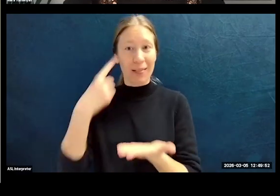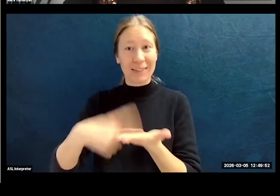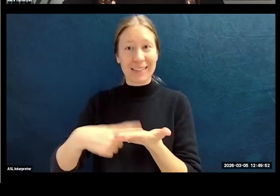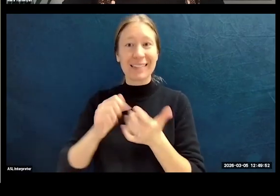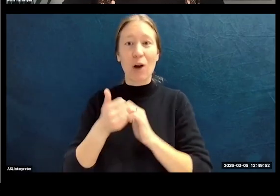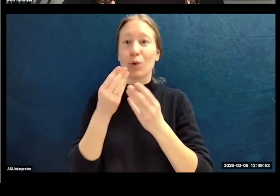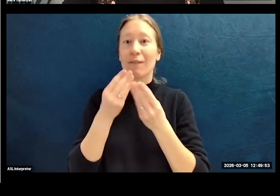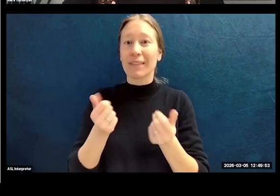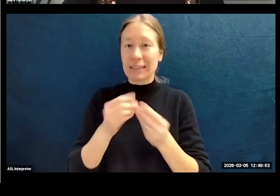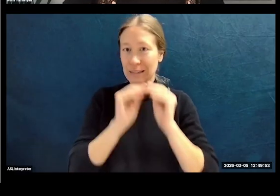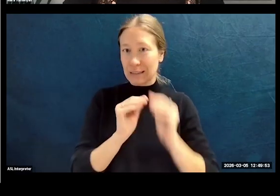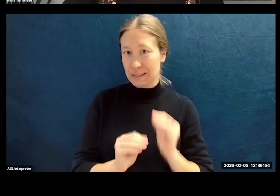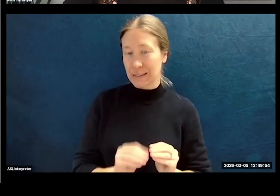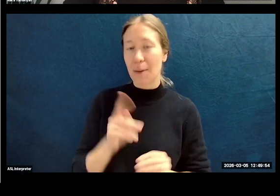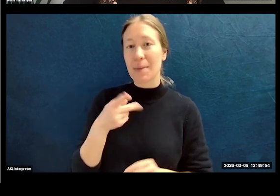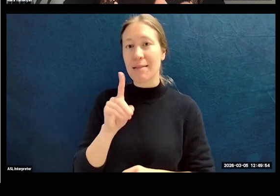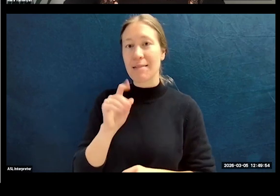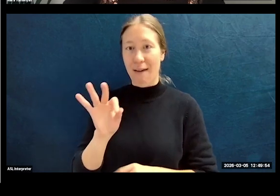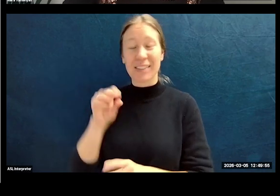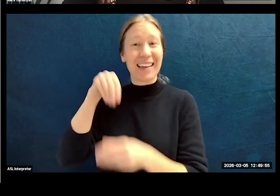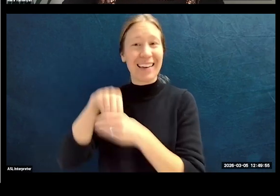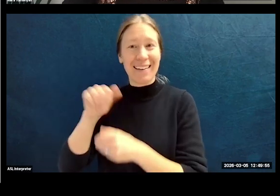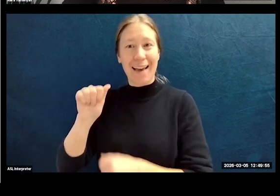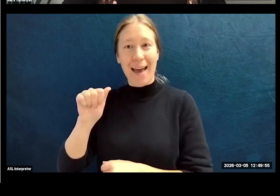And this is where we'll talk about the three panes.